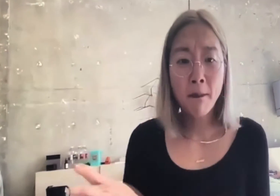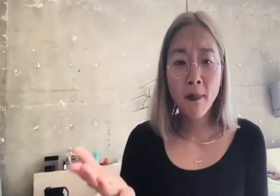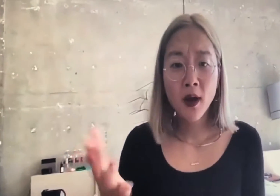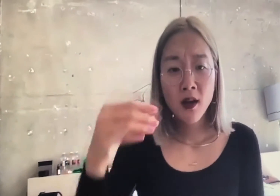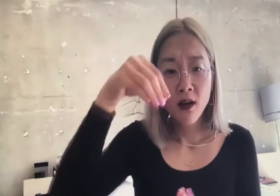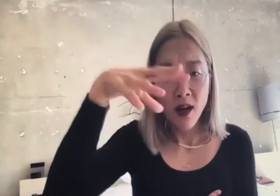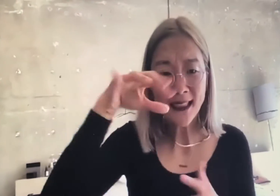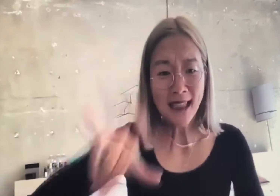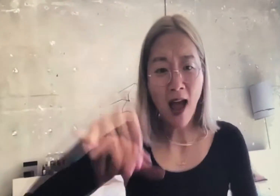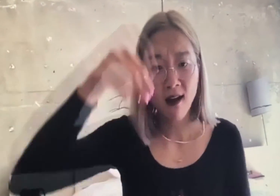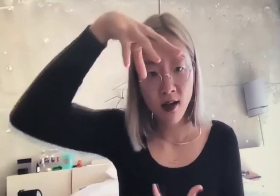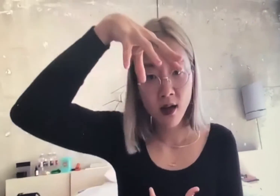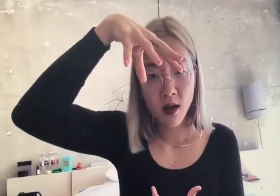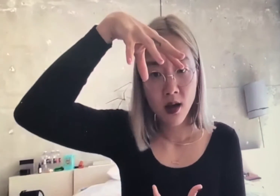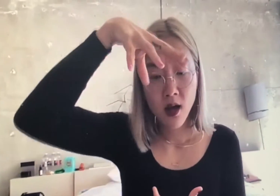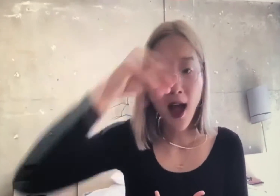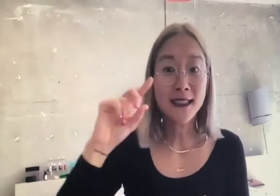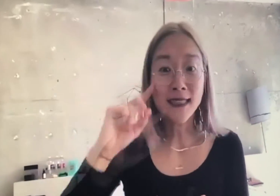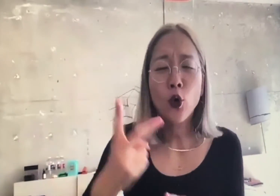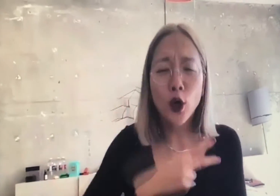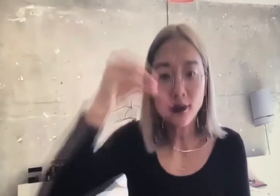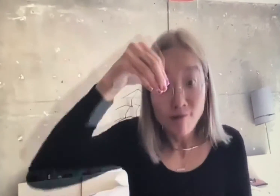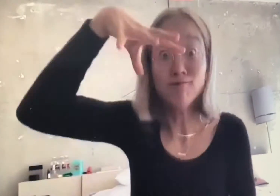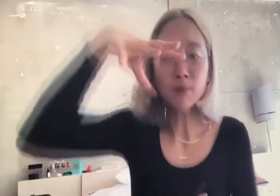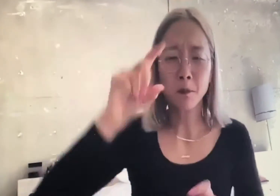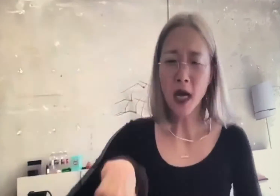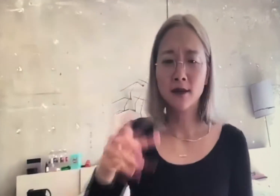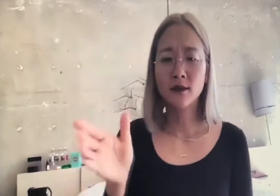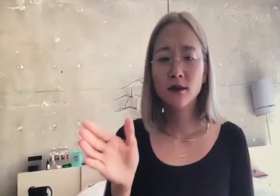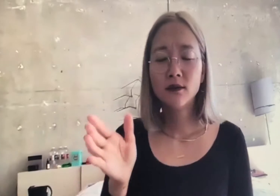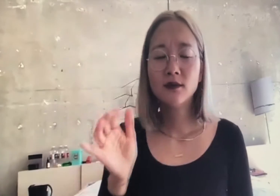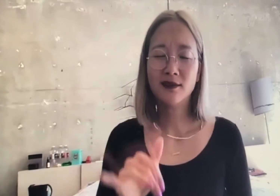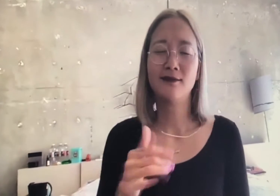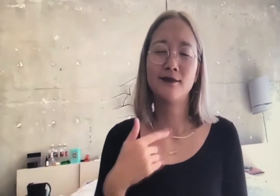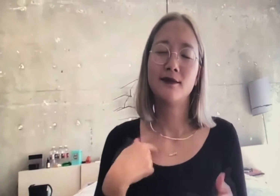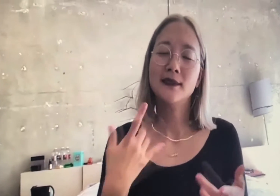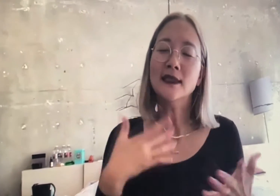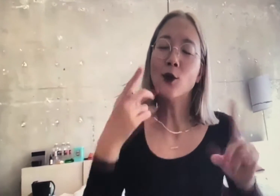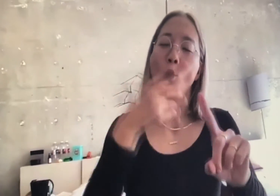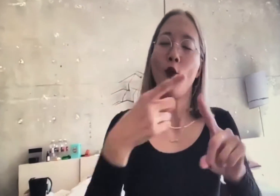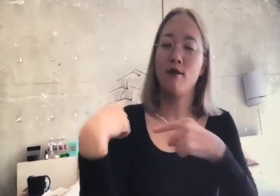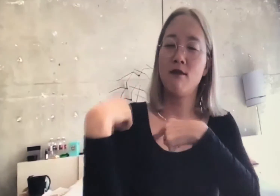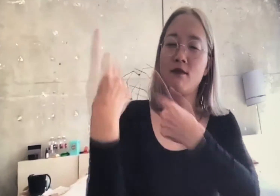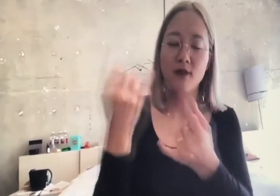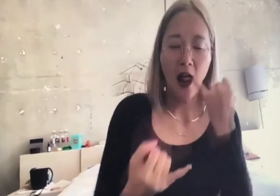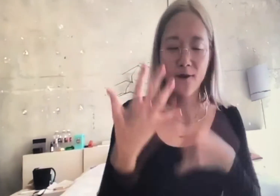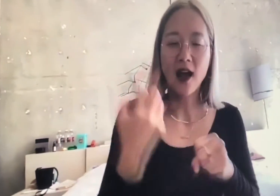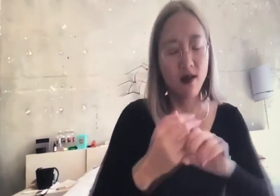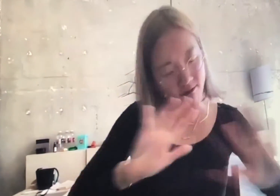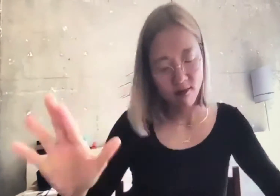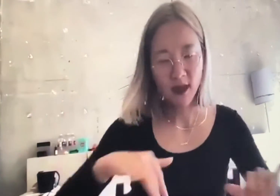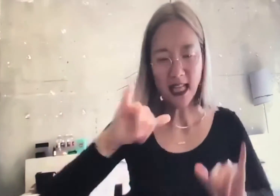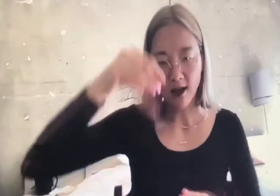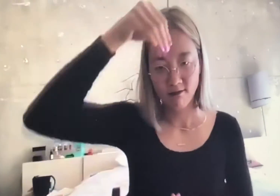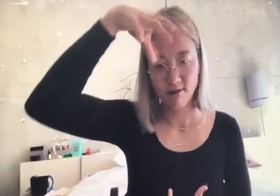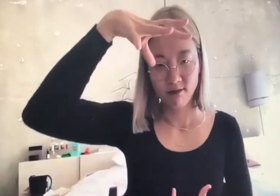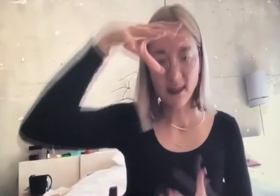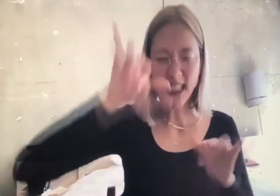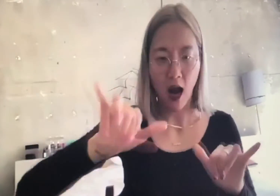invisible that needed to stop. I had to stay in the spotlight even worse as being that person I need to be strong in the spotlight. That's been my goal for the past